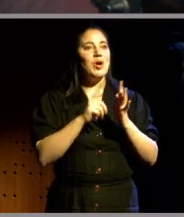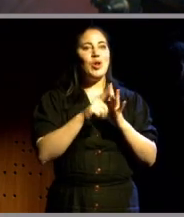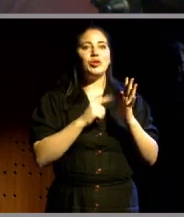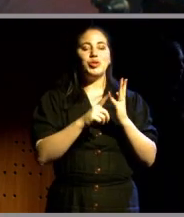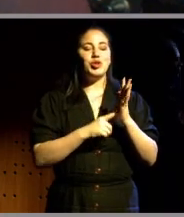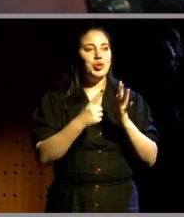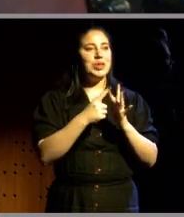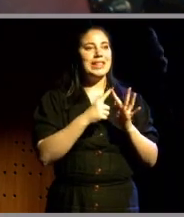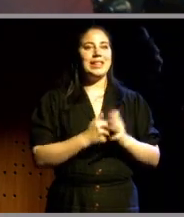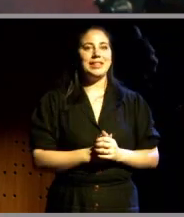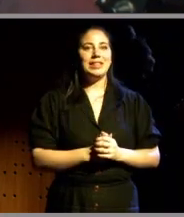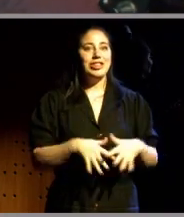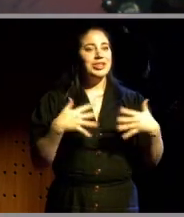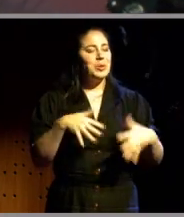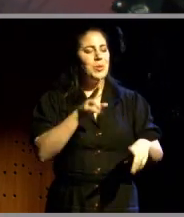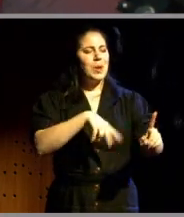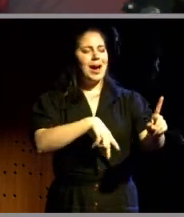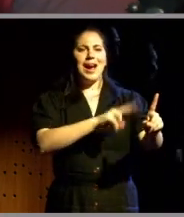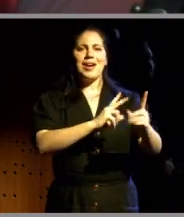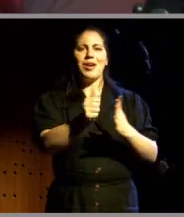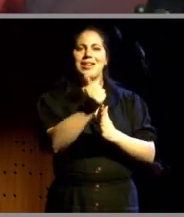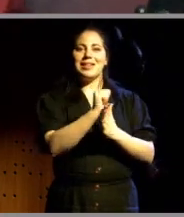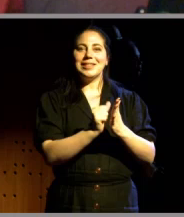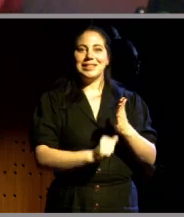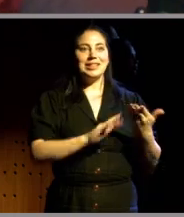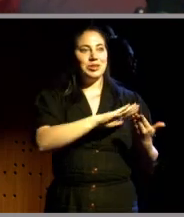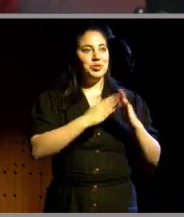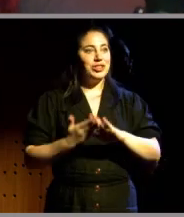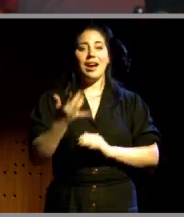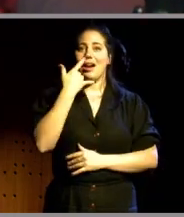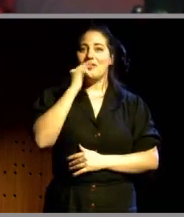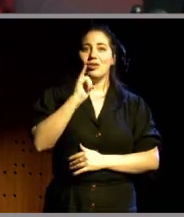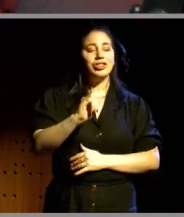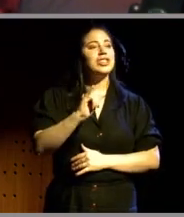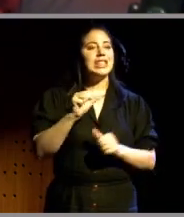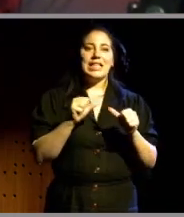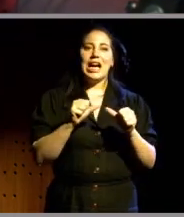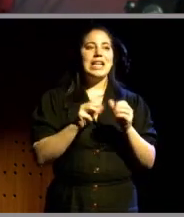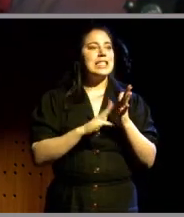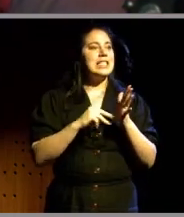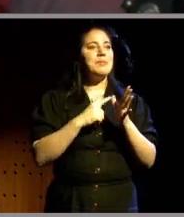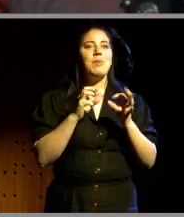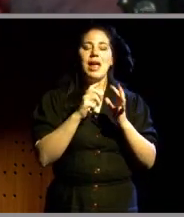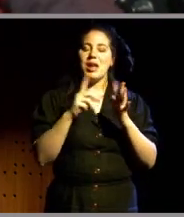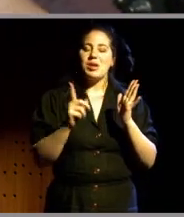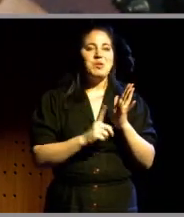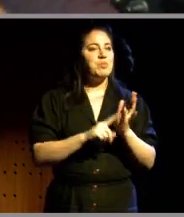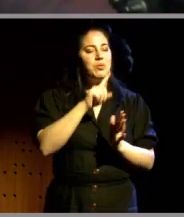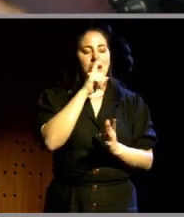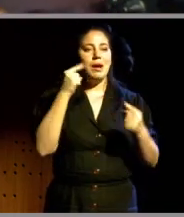A true icon in our artistic community. Unfortunately, Aunty Mabel couldn't join us tonight and so she sent through a little